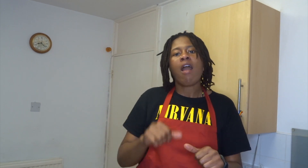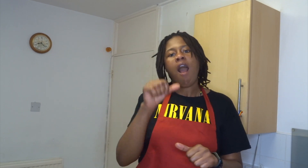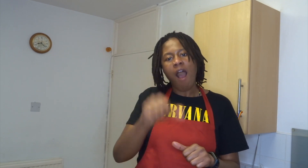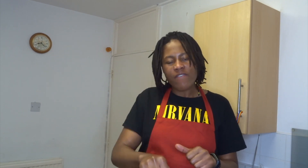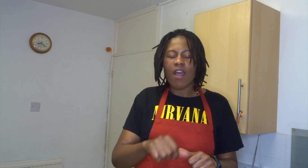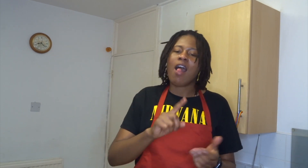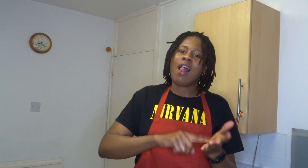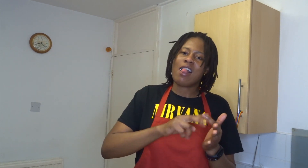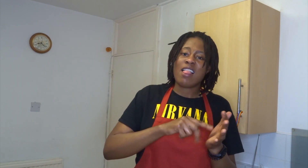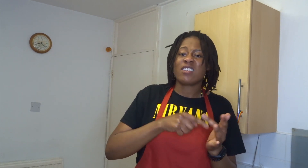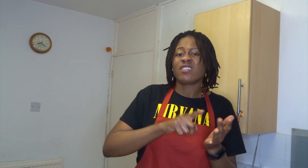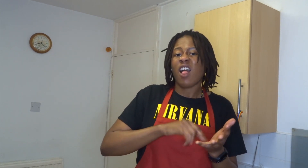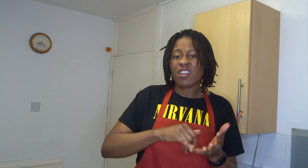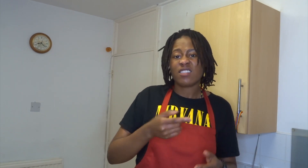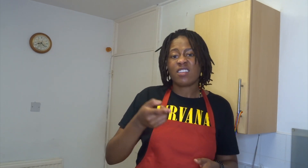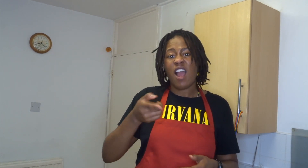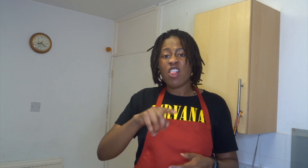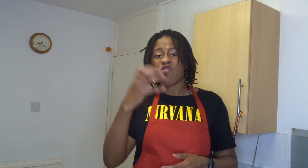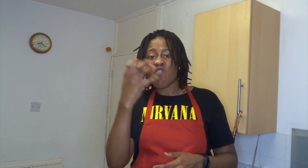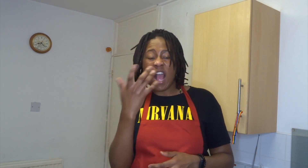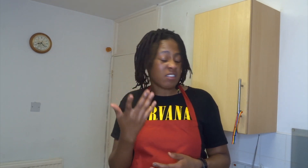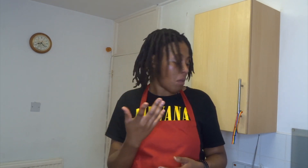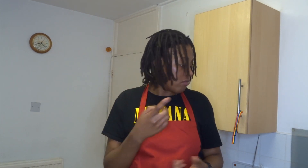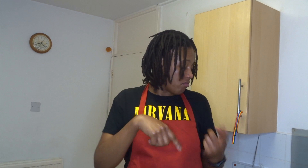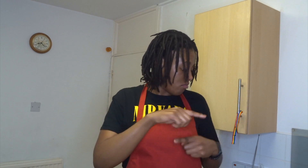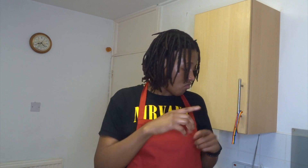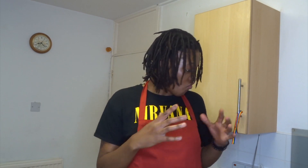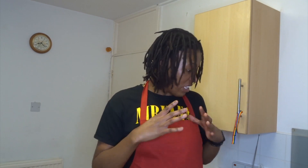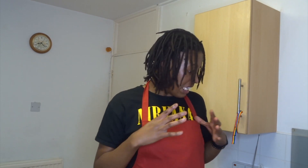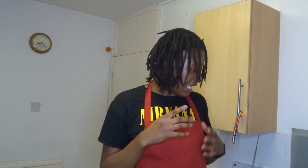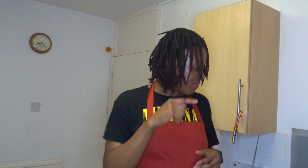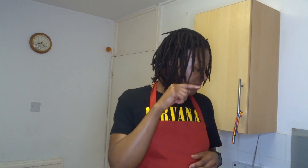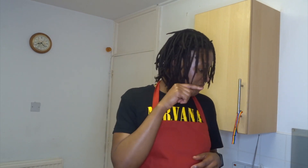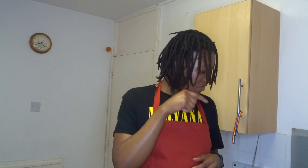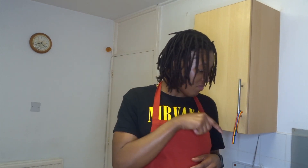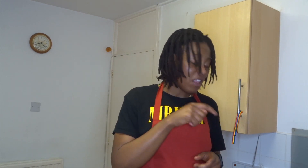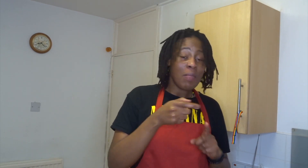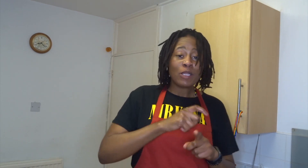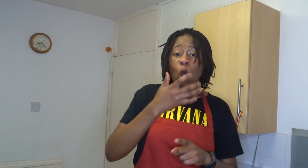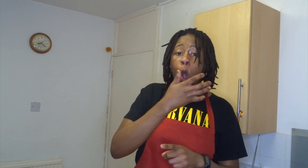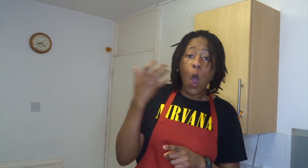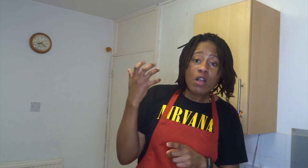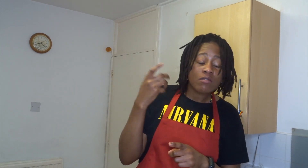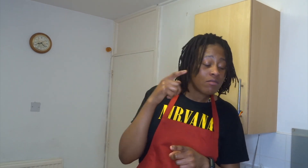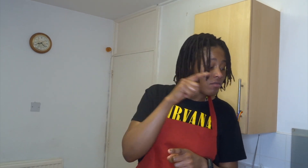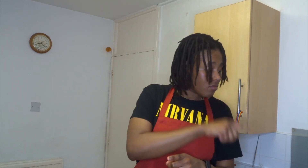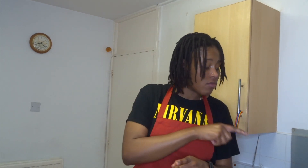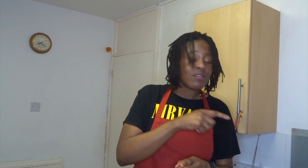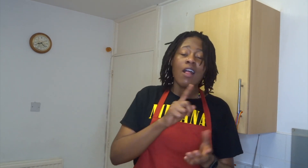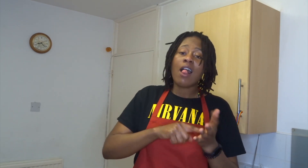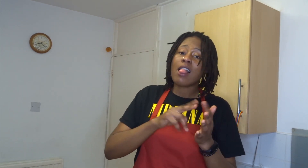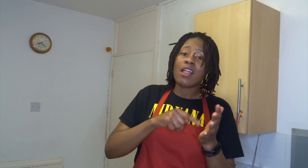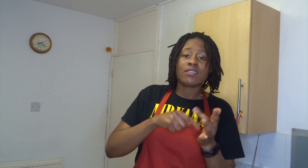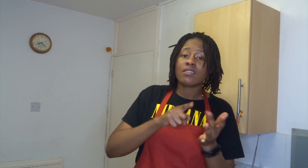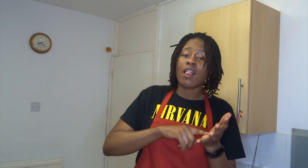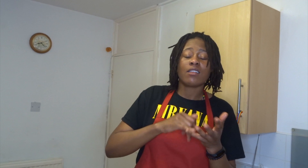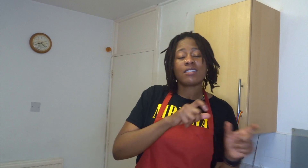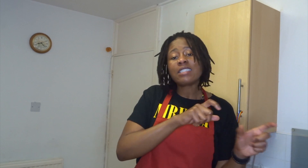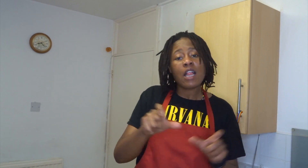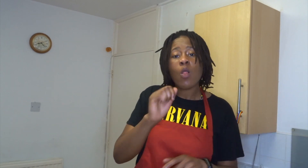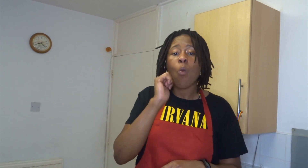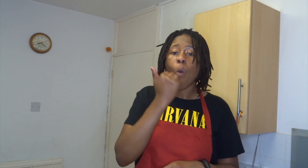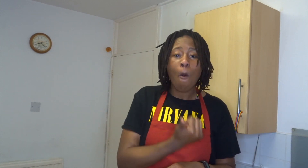I suggest cooking the potatoes first before preparing the lentils and rice.